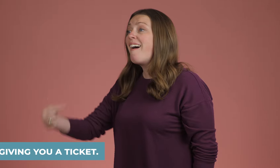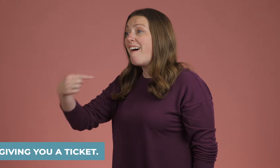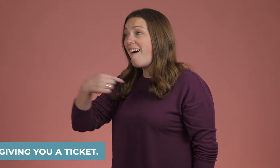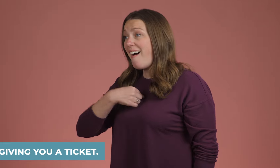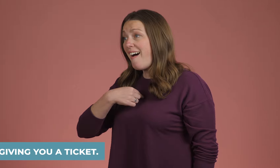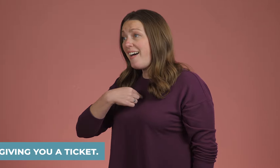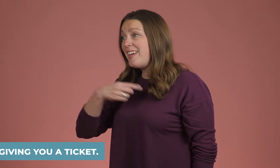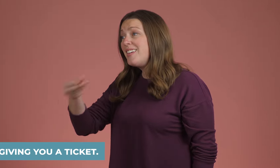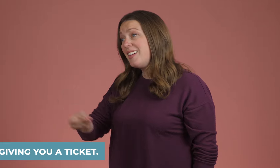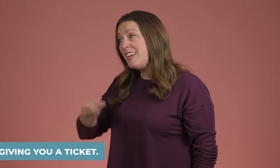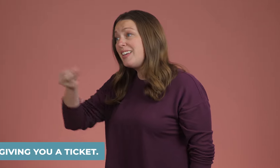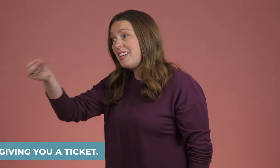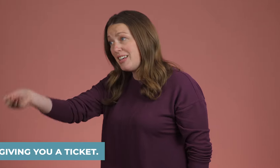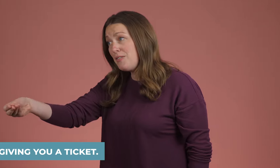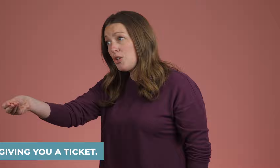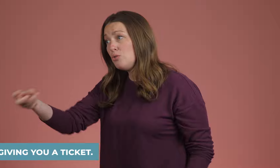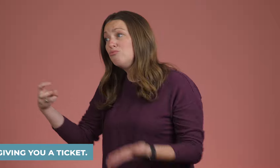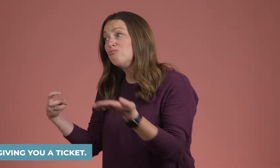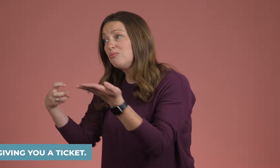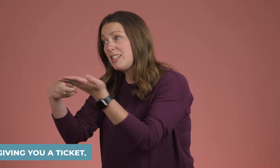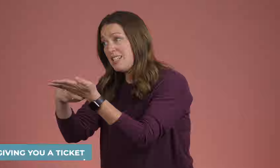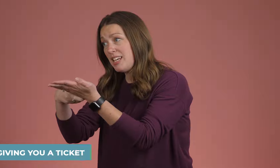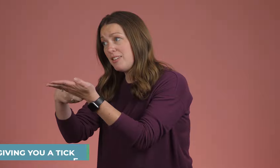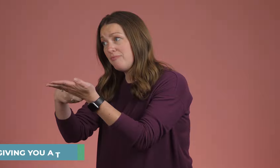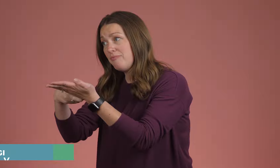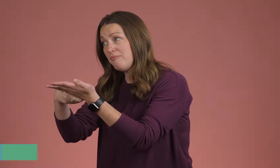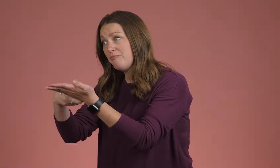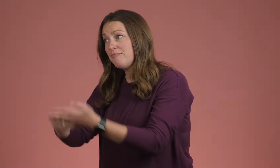I give-you ticket